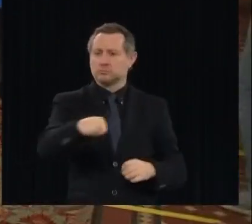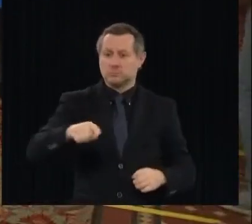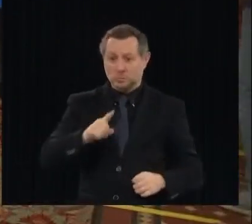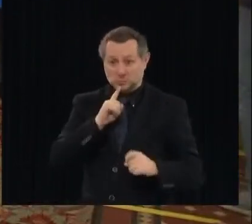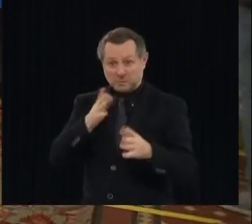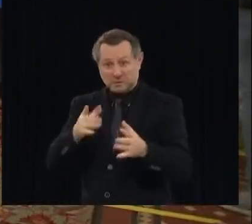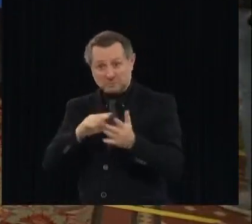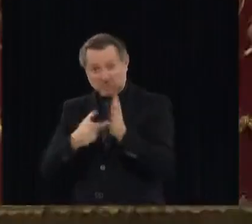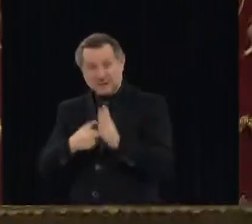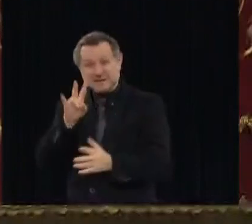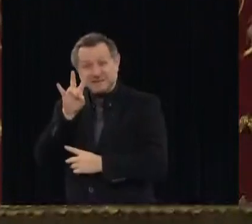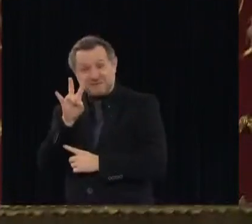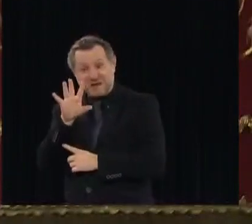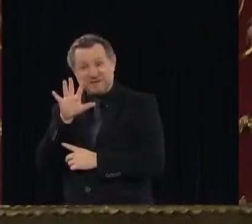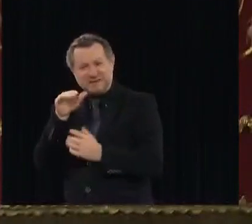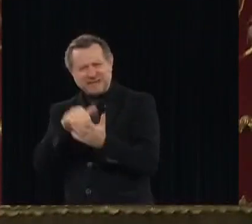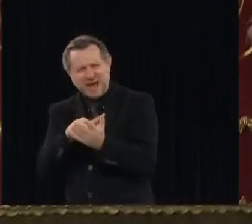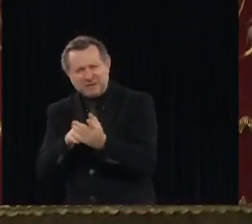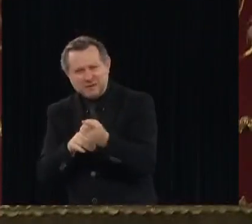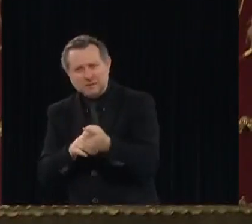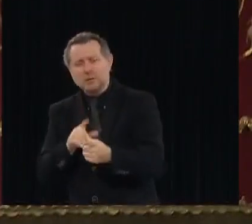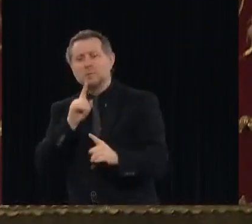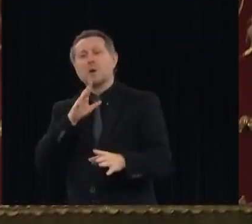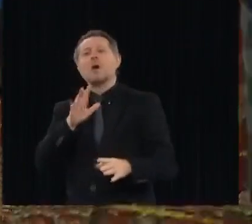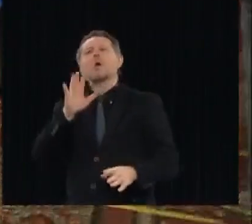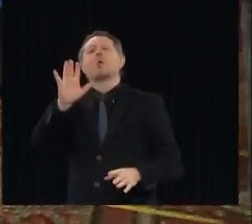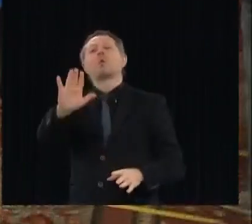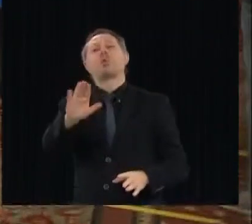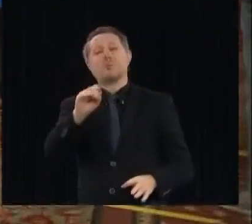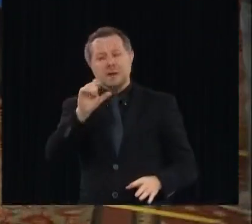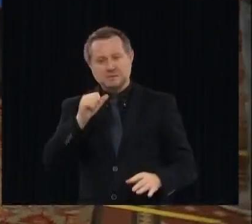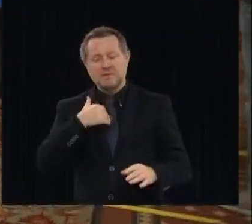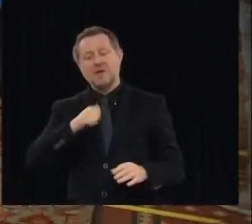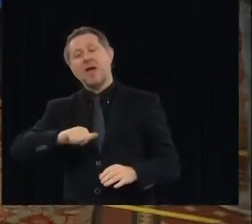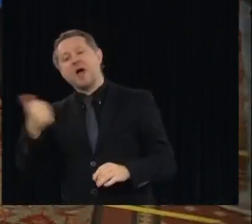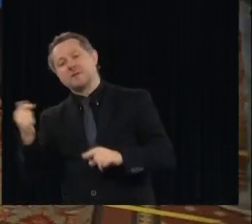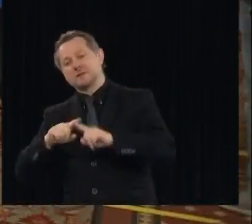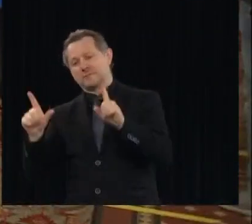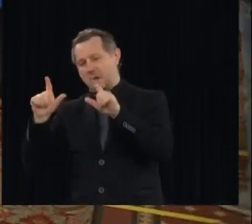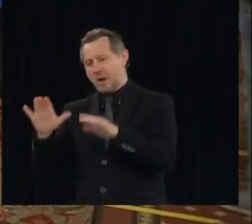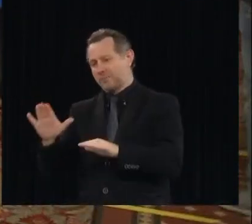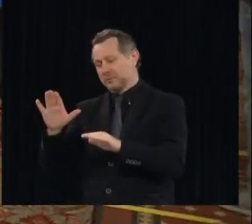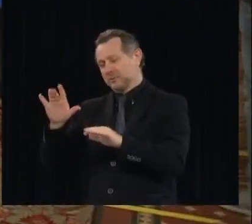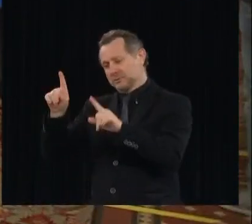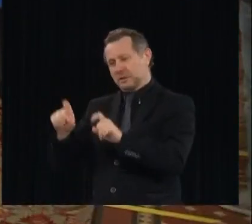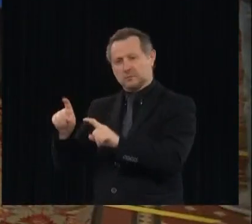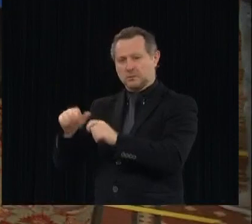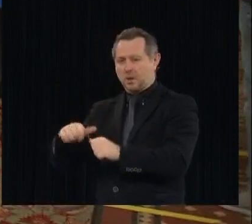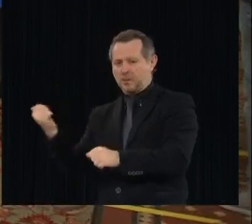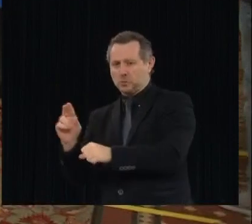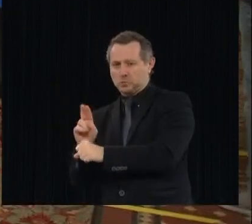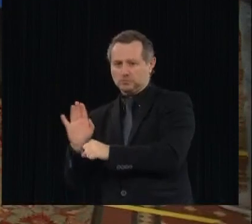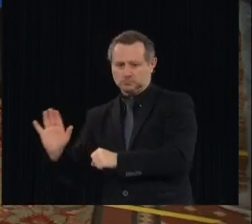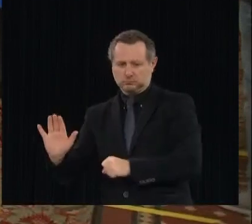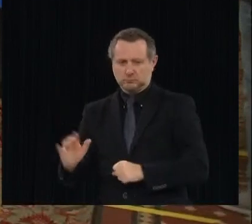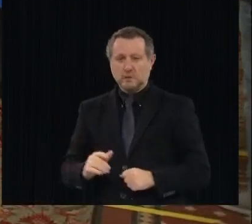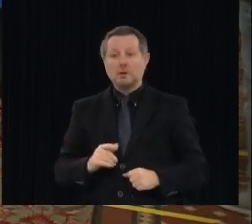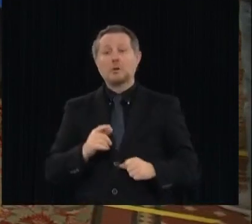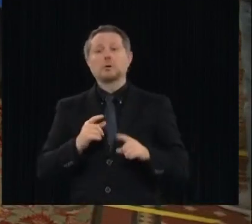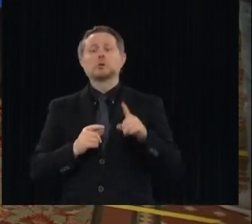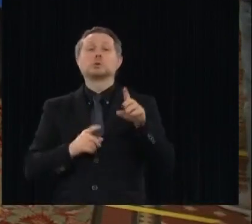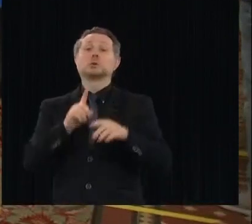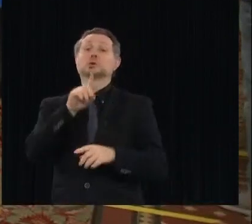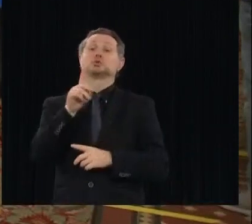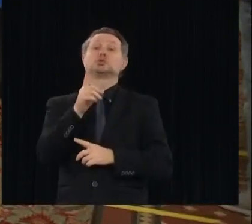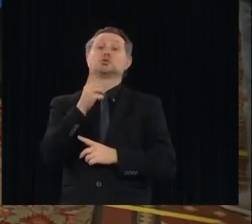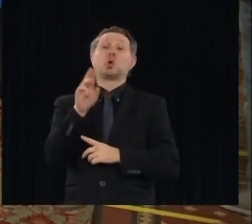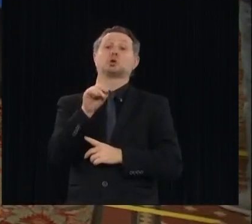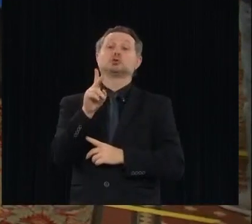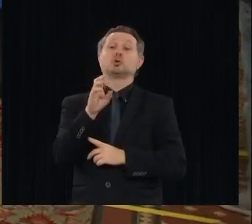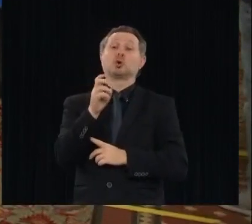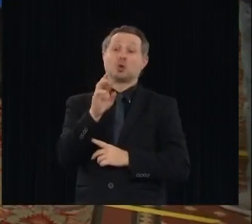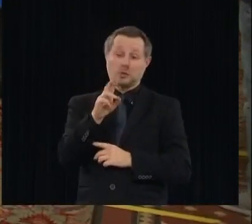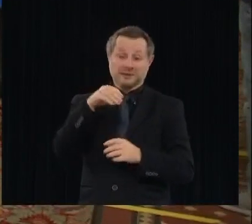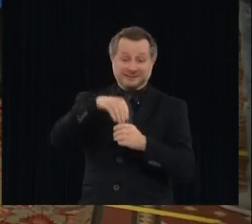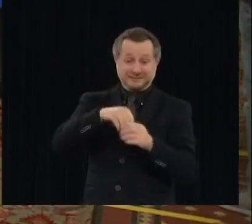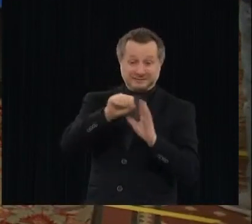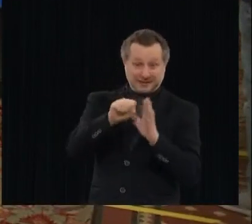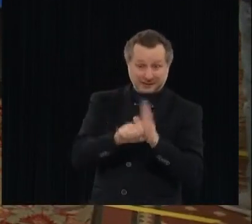MAKING SURE THERE IS THAT.